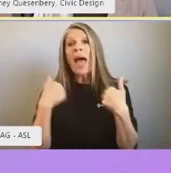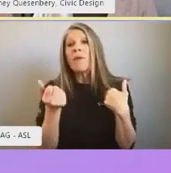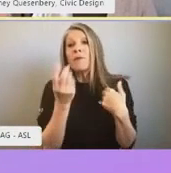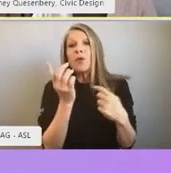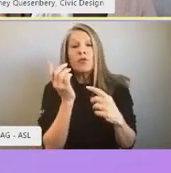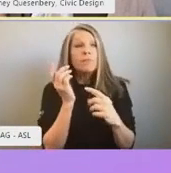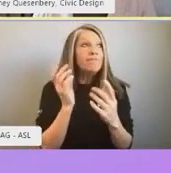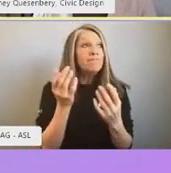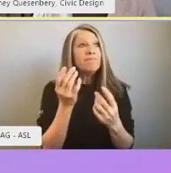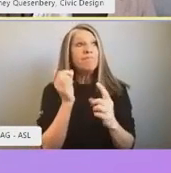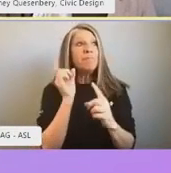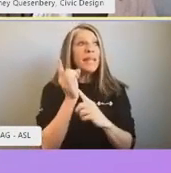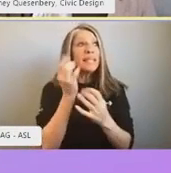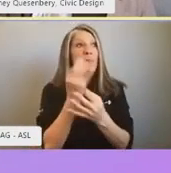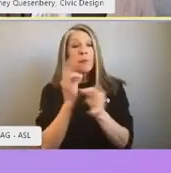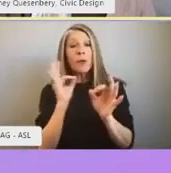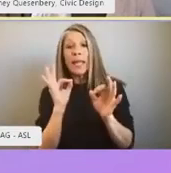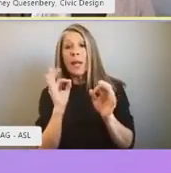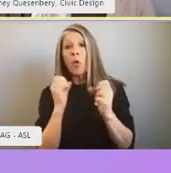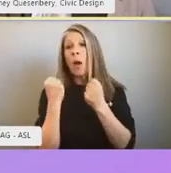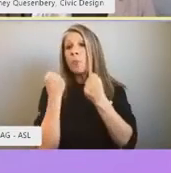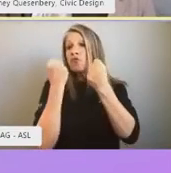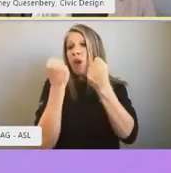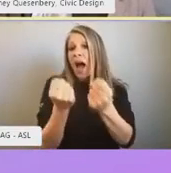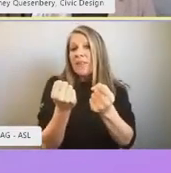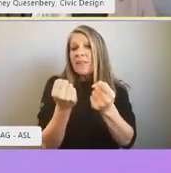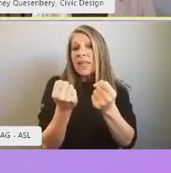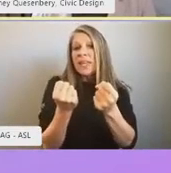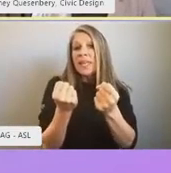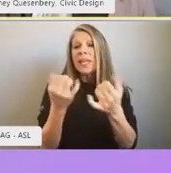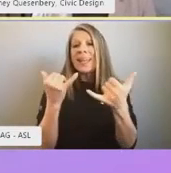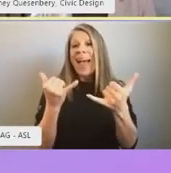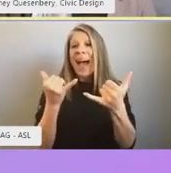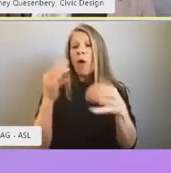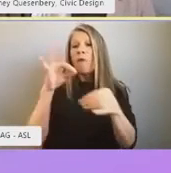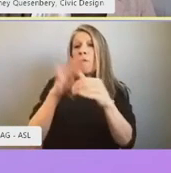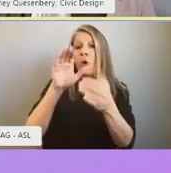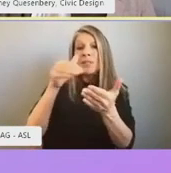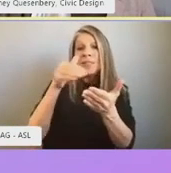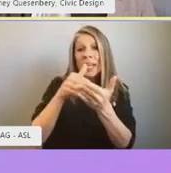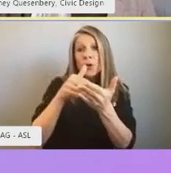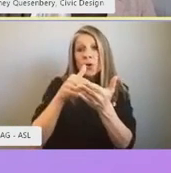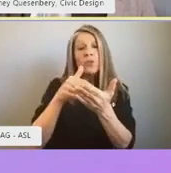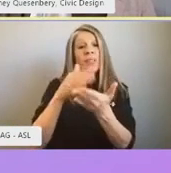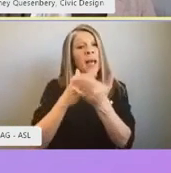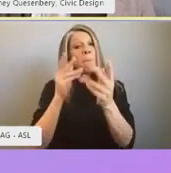good and I will go vote today, or this is a day when my kids are at school and I have a few free